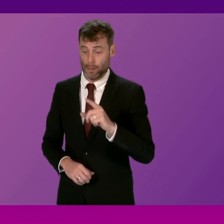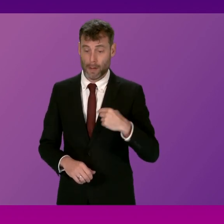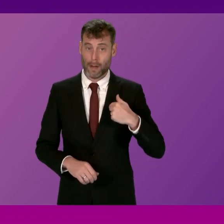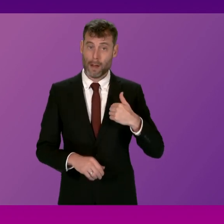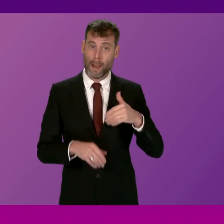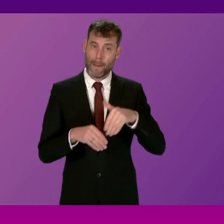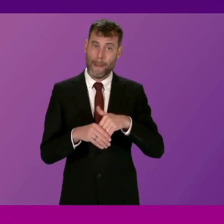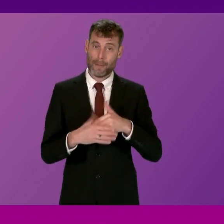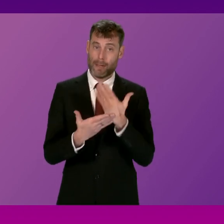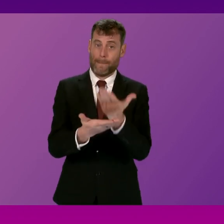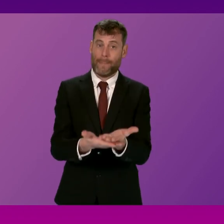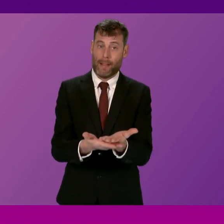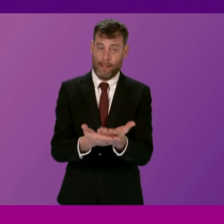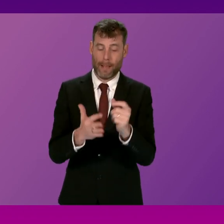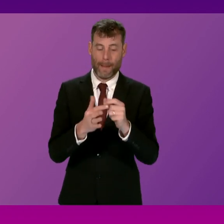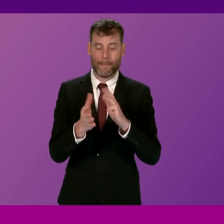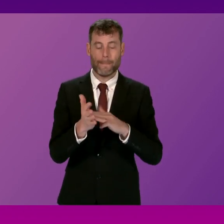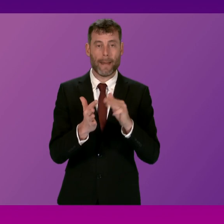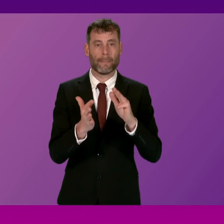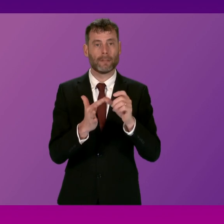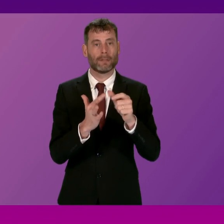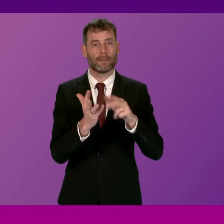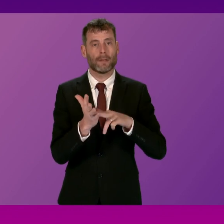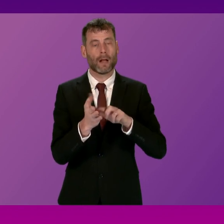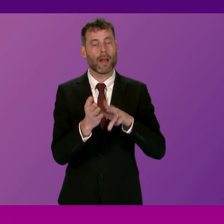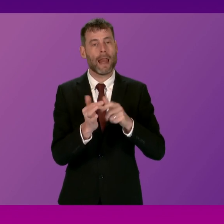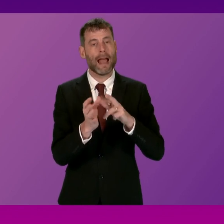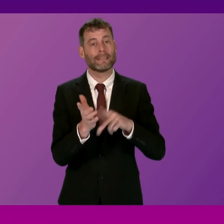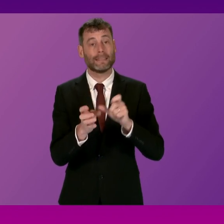bill that my colleague Pam Duncan-Glancy introduced to support disabled young people into adulthood.